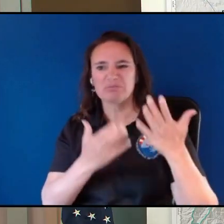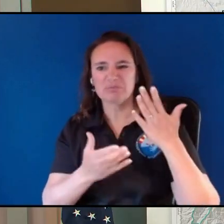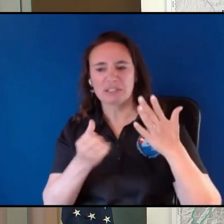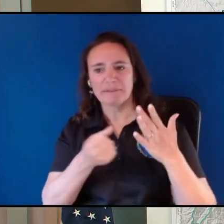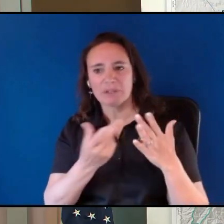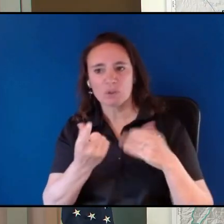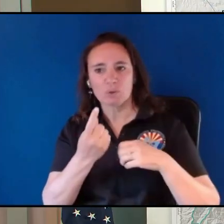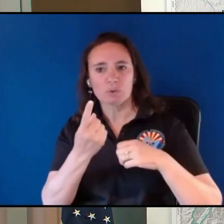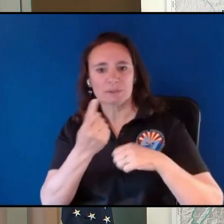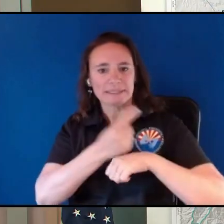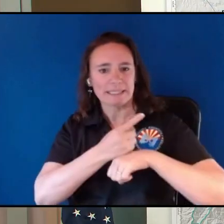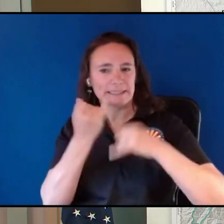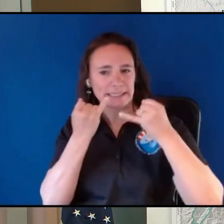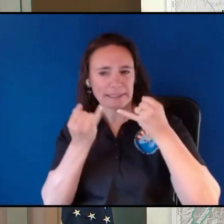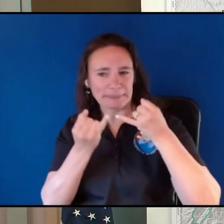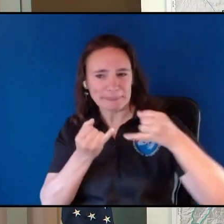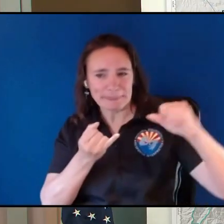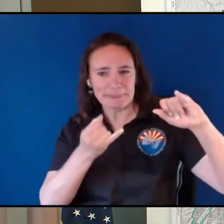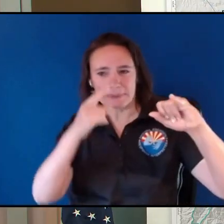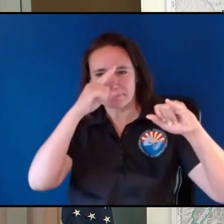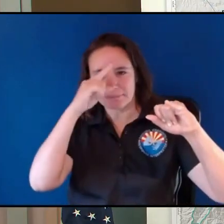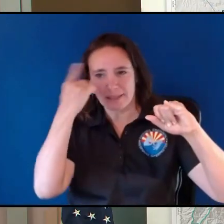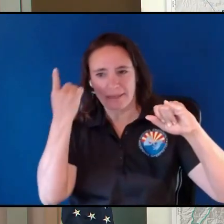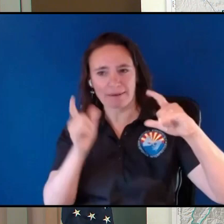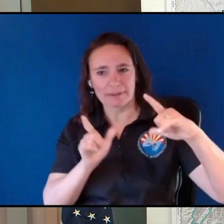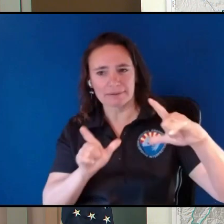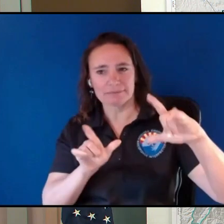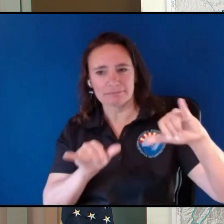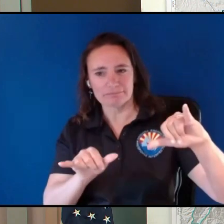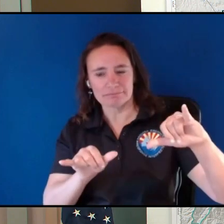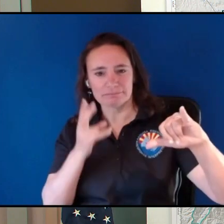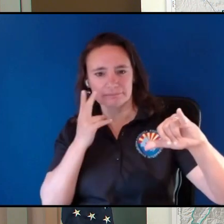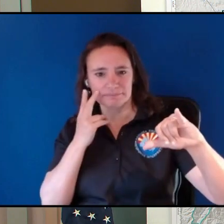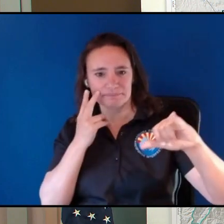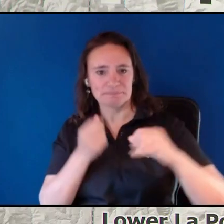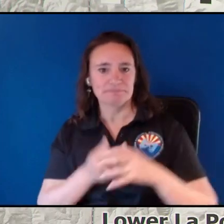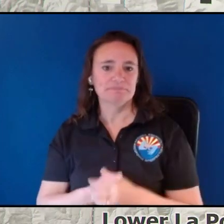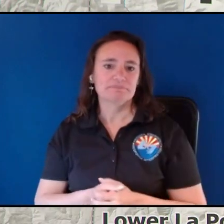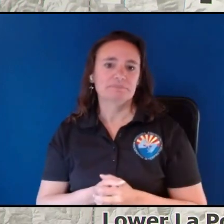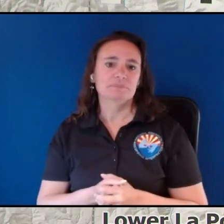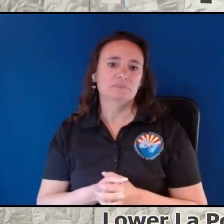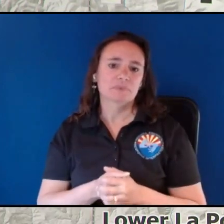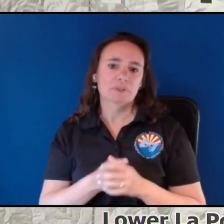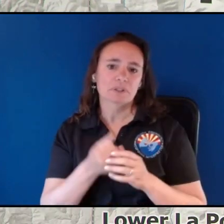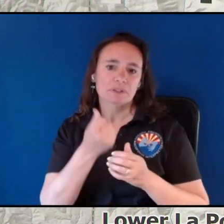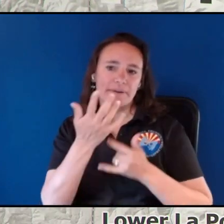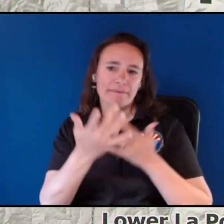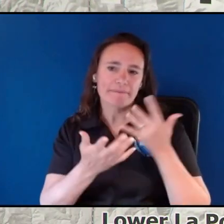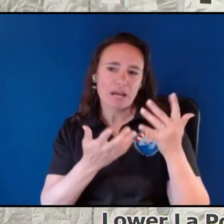containment go up. The fire in this little bowl is continually kind of creeping up the ridge. So, things are